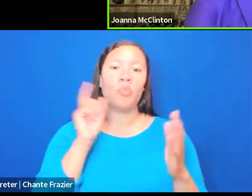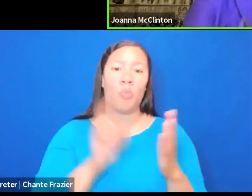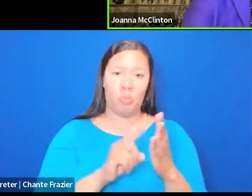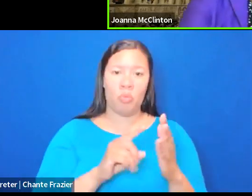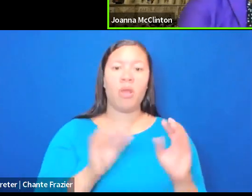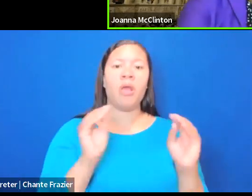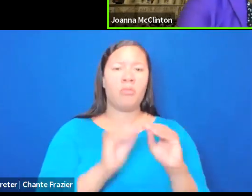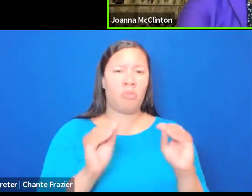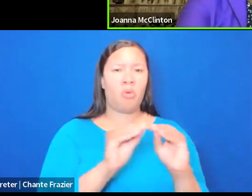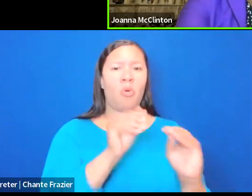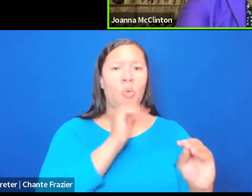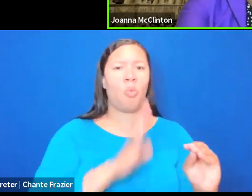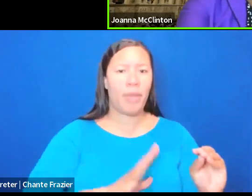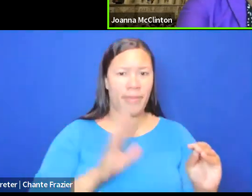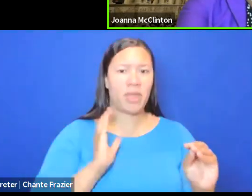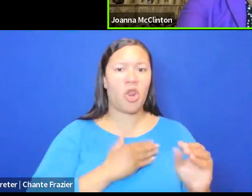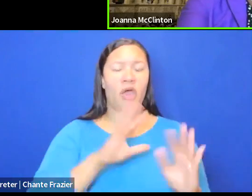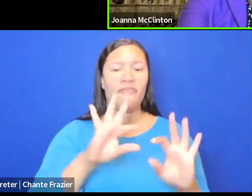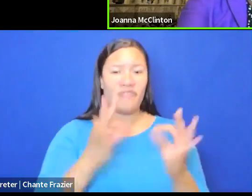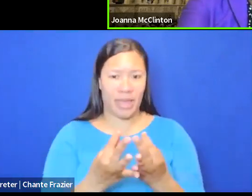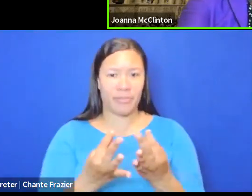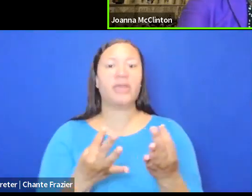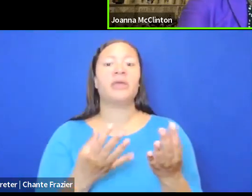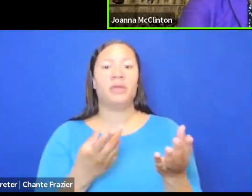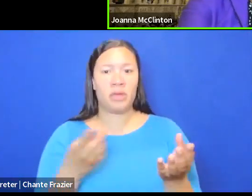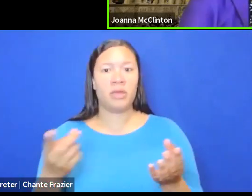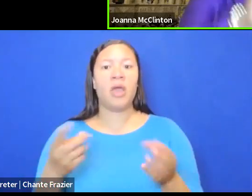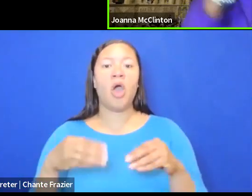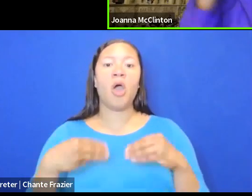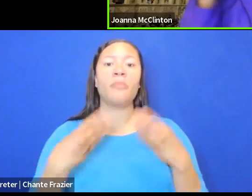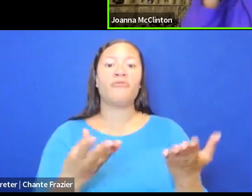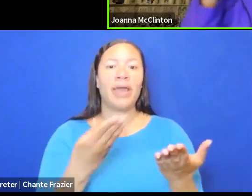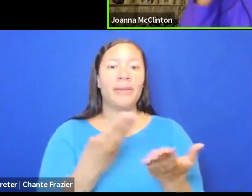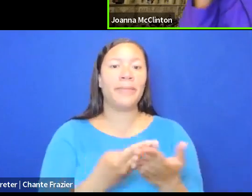same wage for the same job.